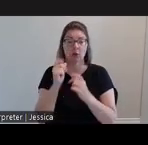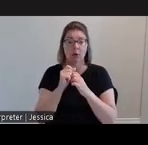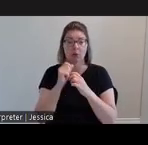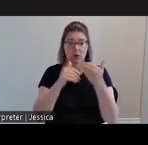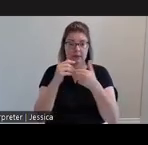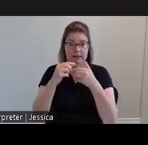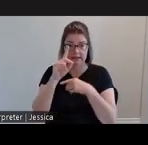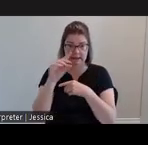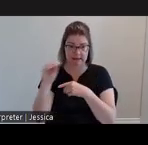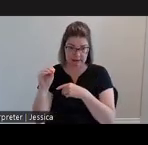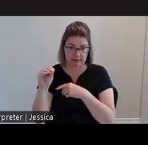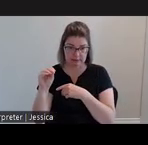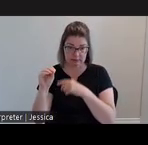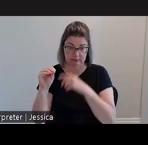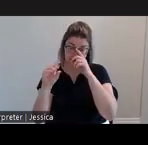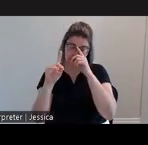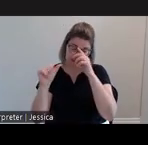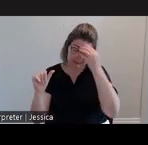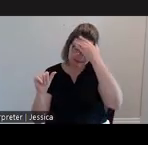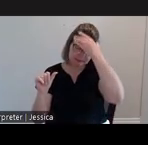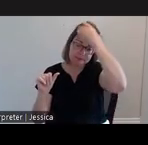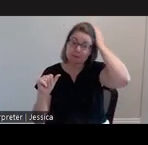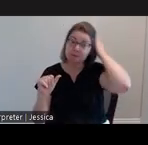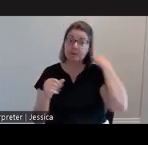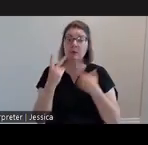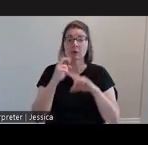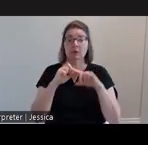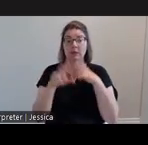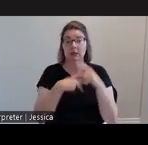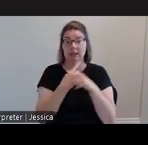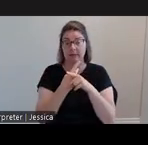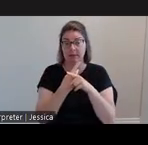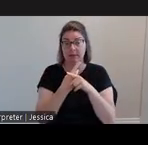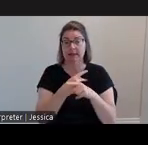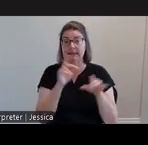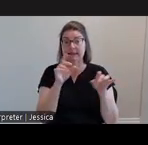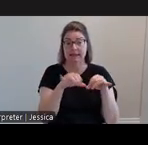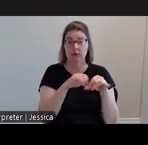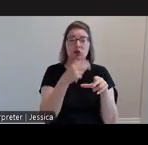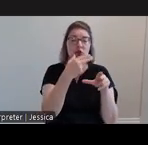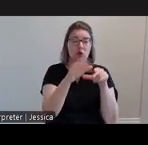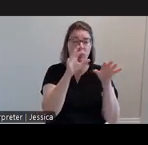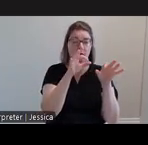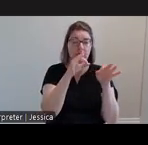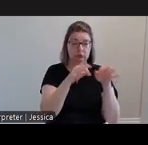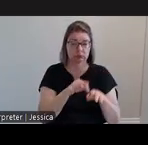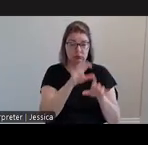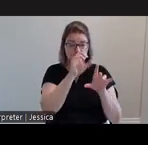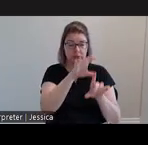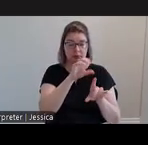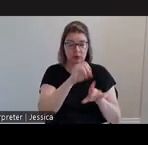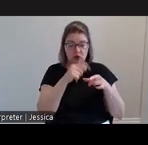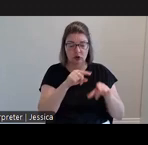Uh, there are two types of Described Video, standard, which adds short descriptions into natural pauses, and extended where the film